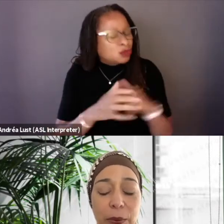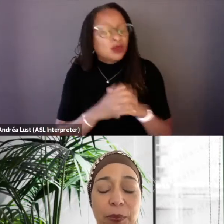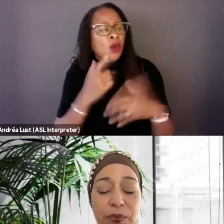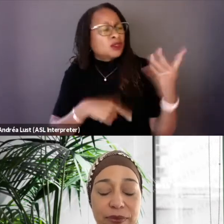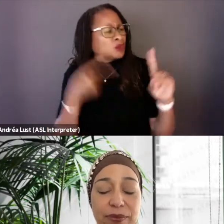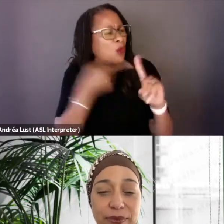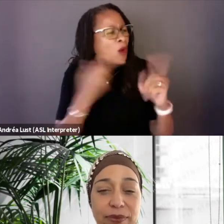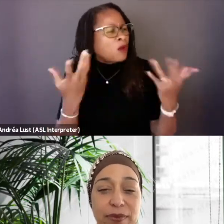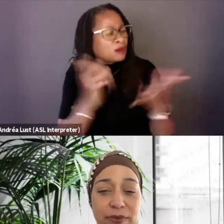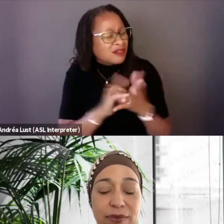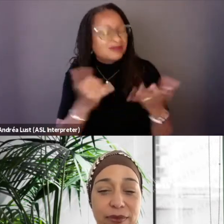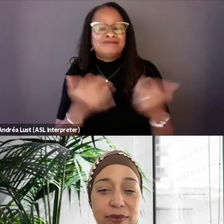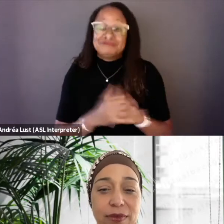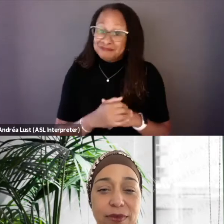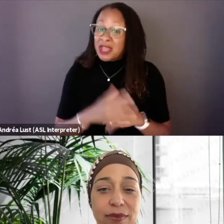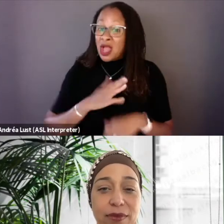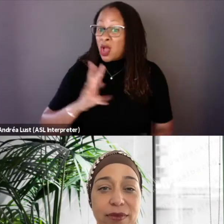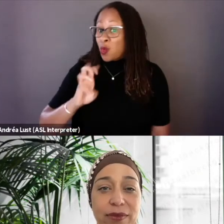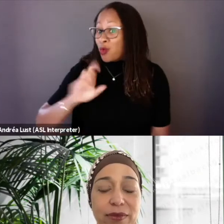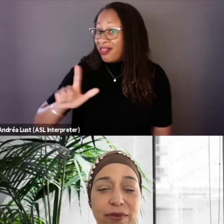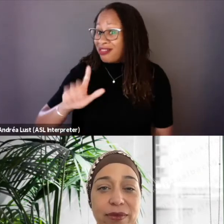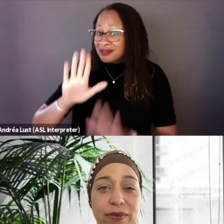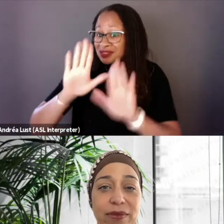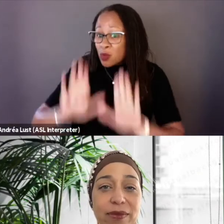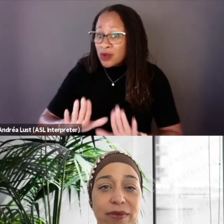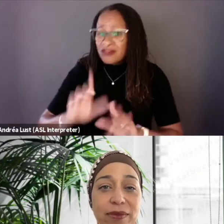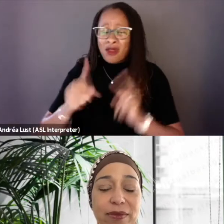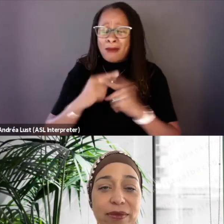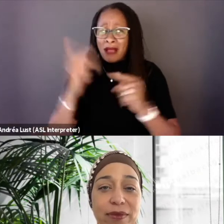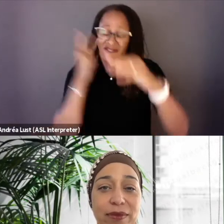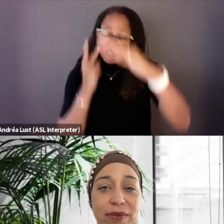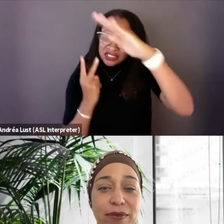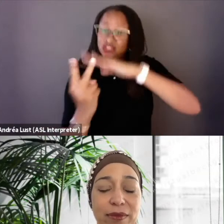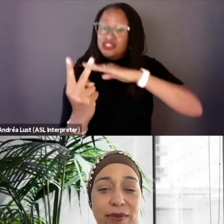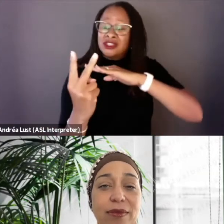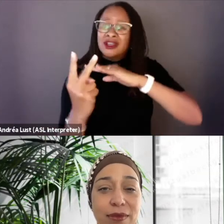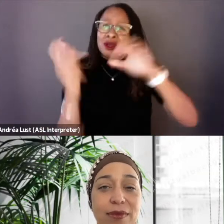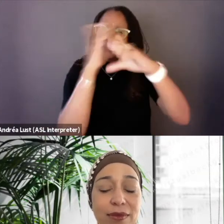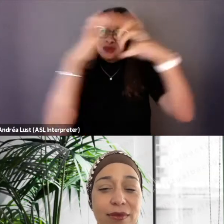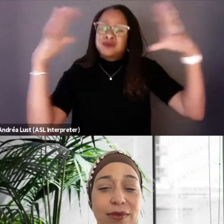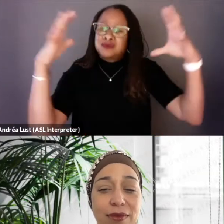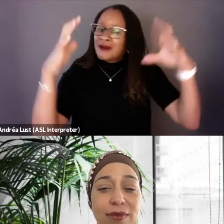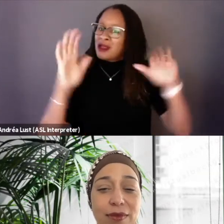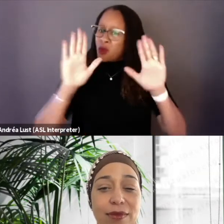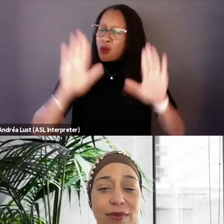And Will is great about vision, you know, he has so many great ideas. And what he was looking for was a partner